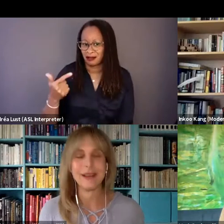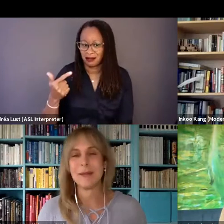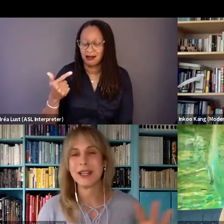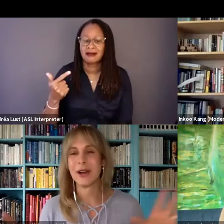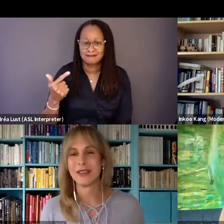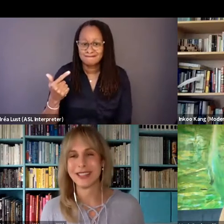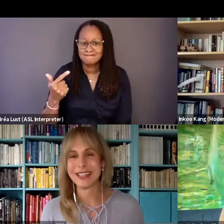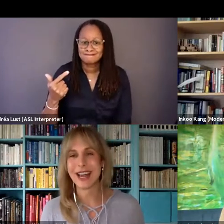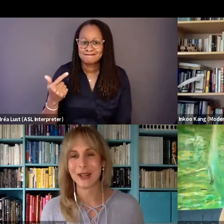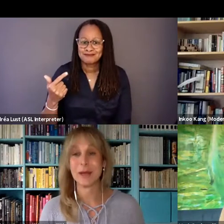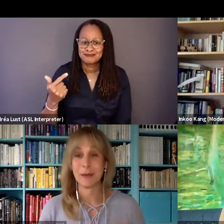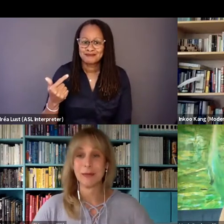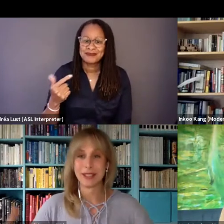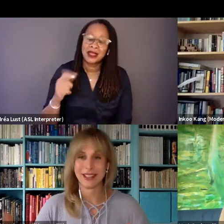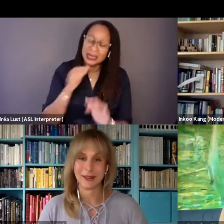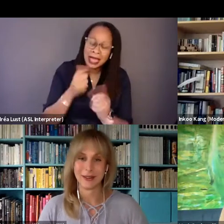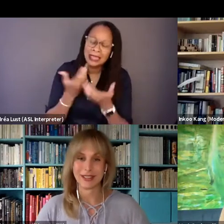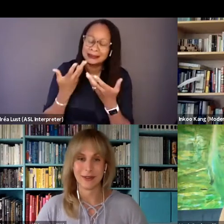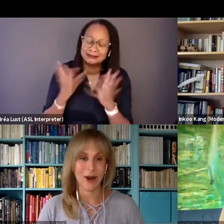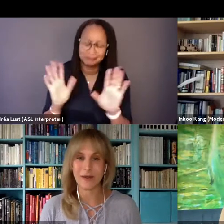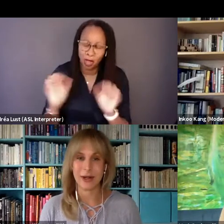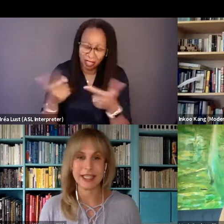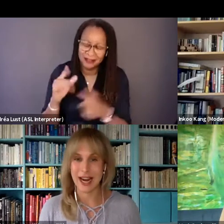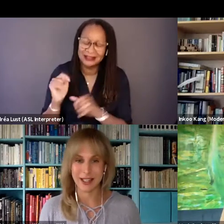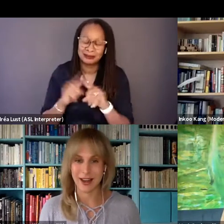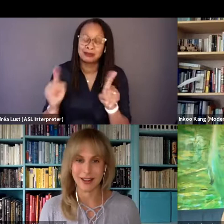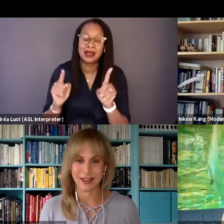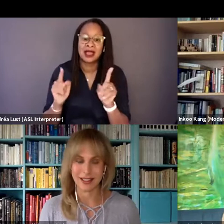I mean not entirely, but it's all very tactile.